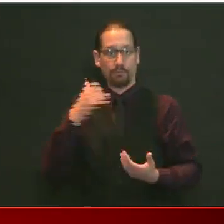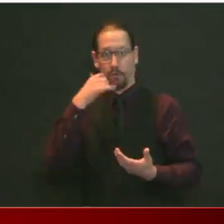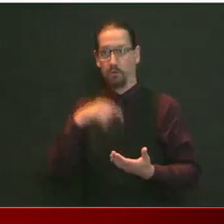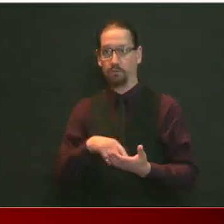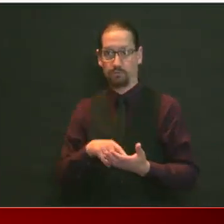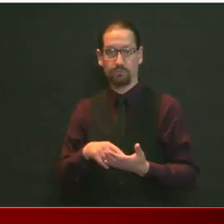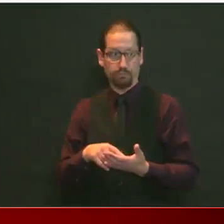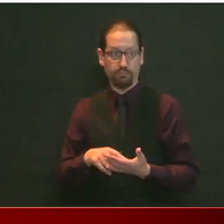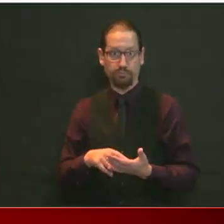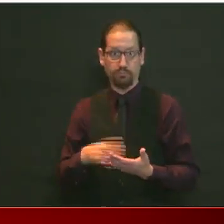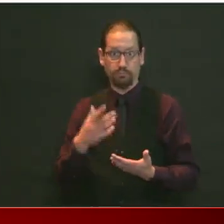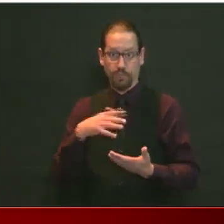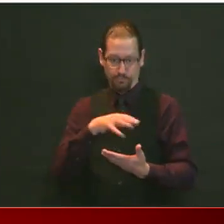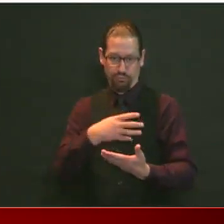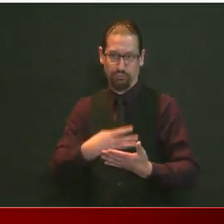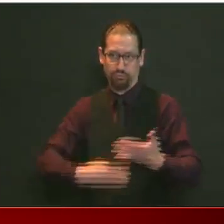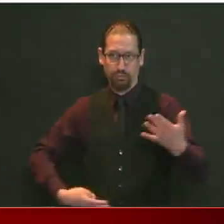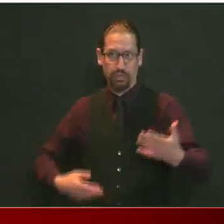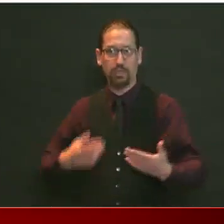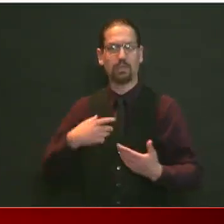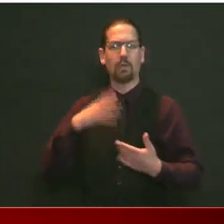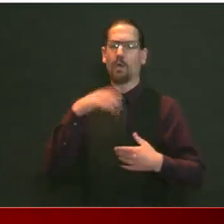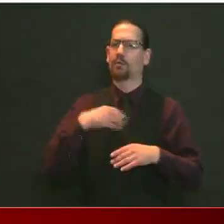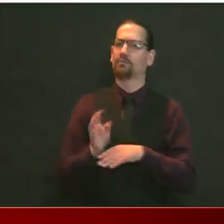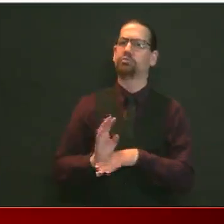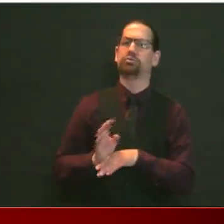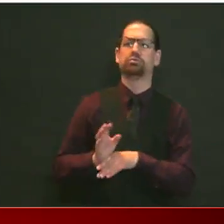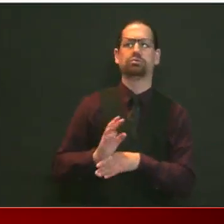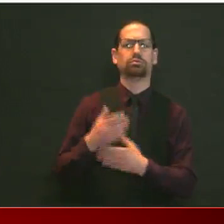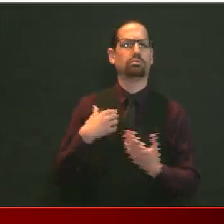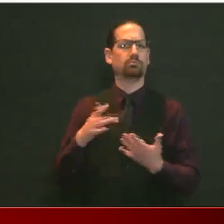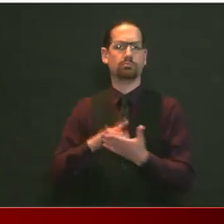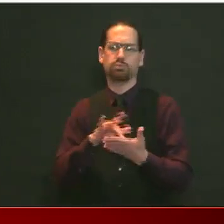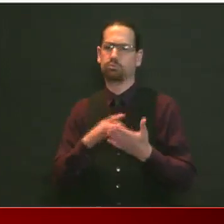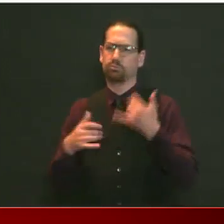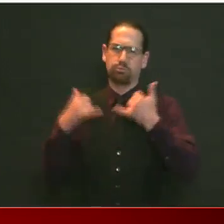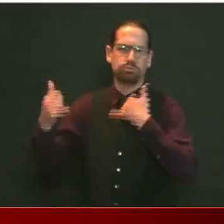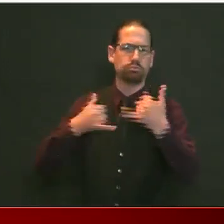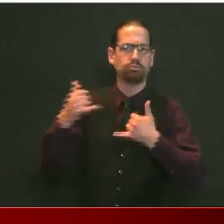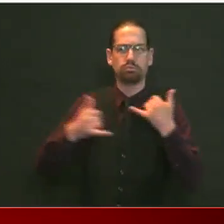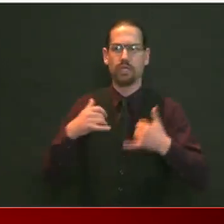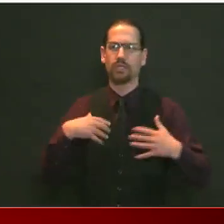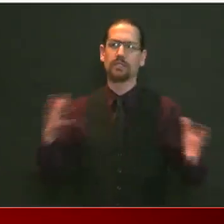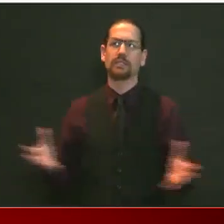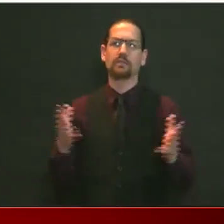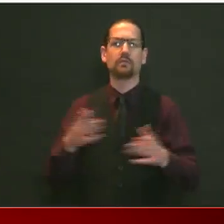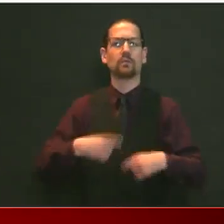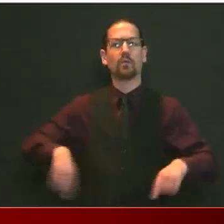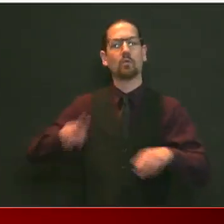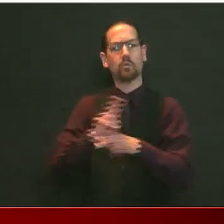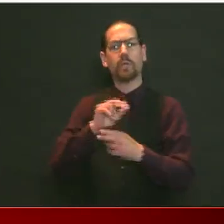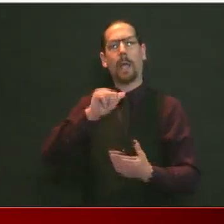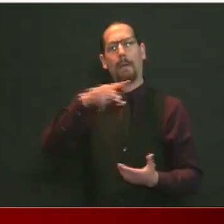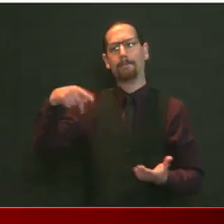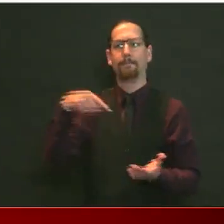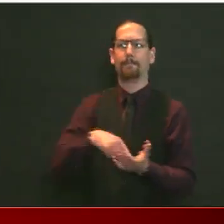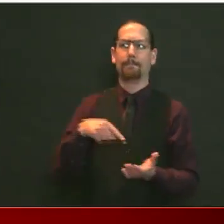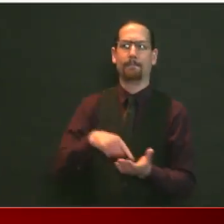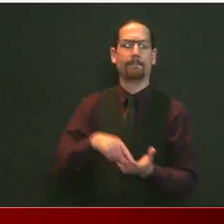GONE ON THE APP. I HAVE A LOT OF CONTACTS AND LOT GOING ON IN MY PHONE. AND I'M DOING IT. AND I'M